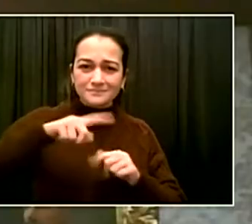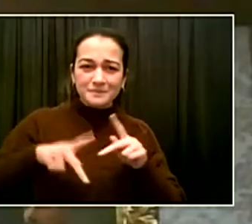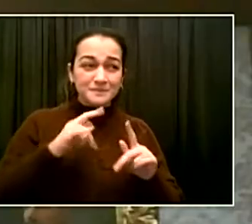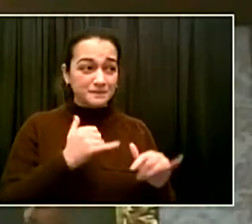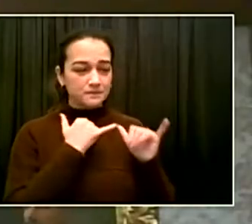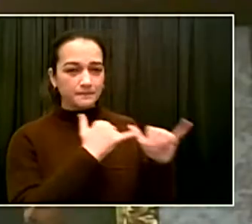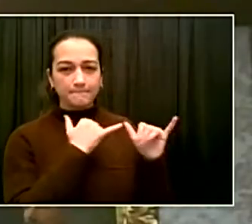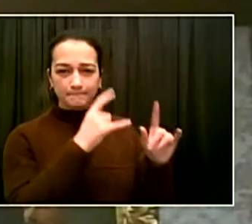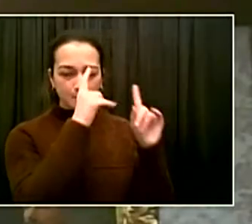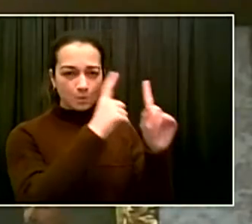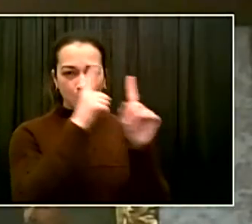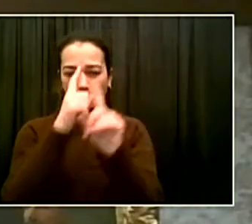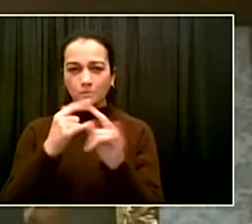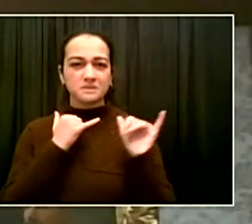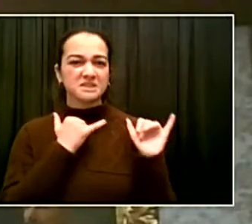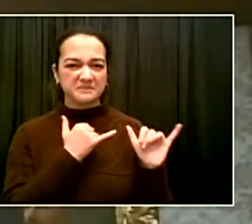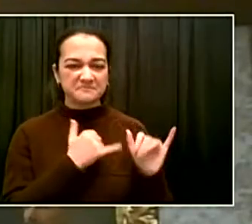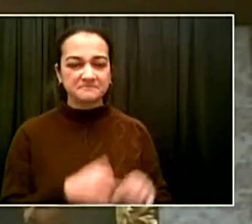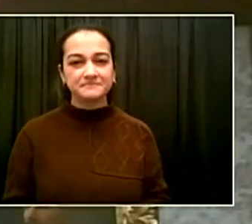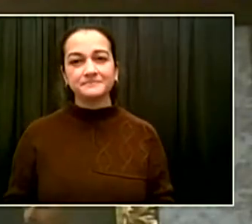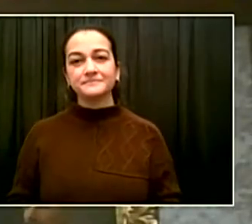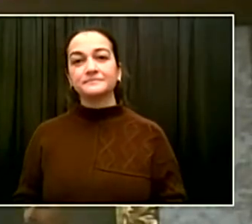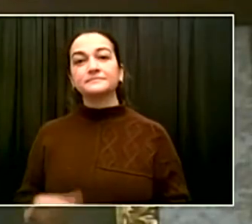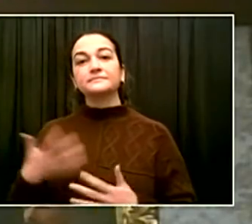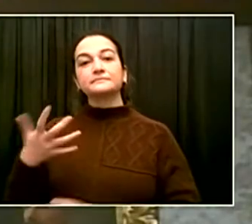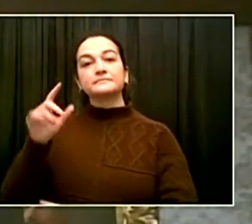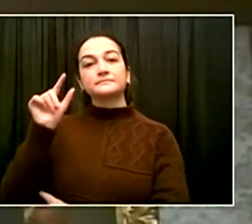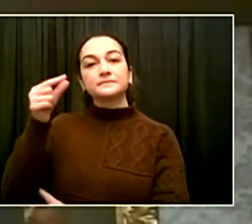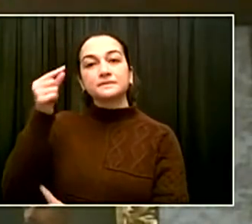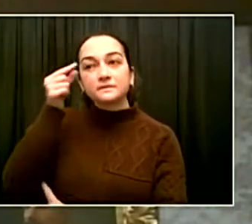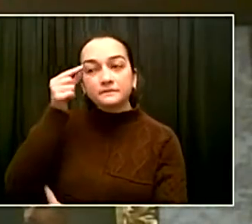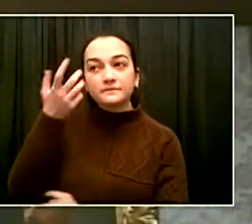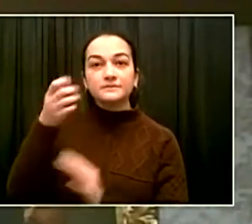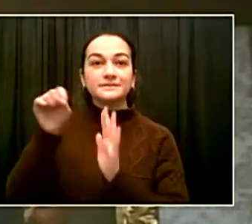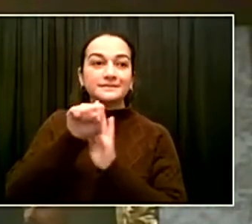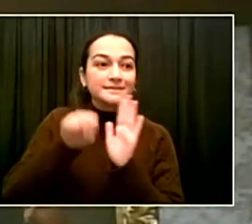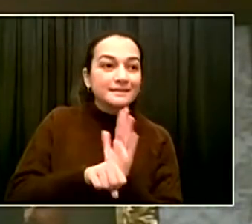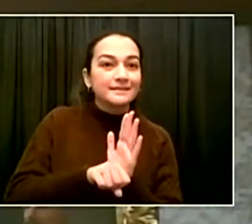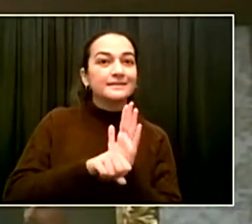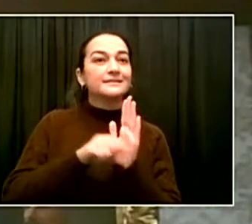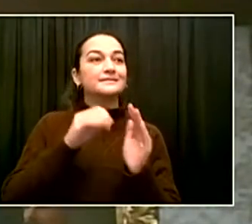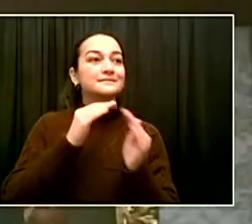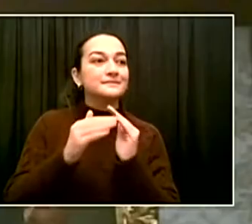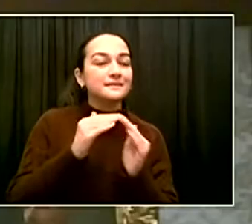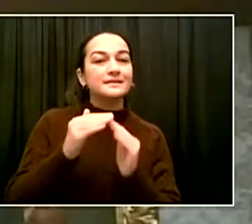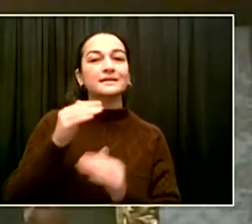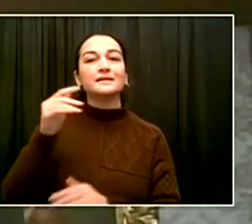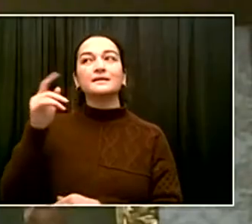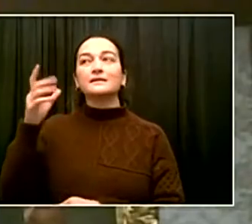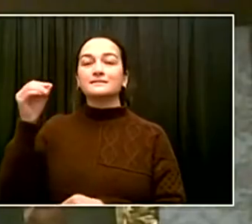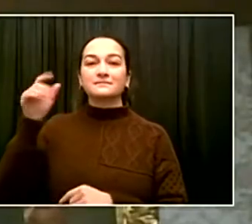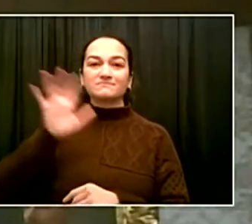THE MAYOR AND I ARE IN 100% AGREEMENT THAT E GOVERNMENT MUST DO ALL THAT IT CAN TO STOP